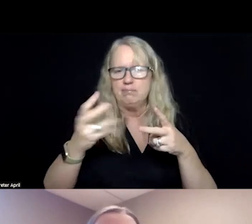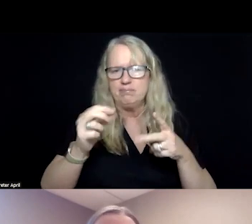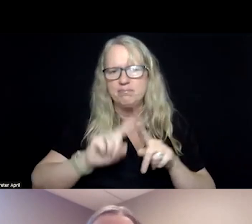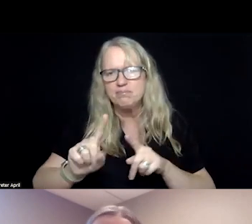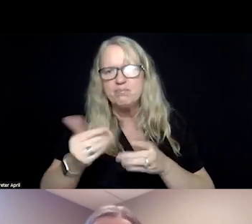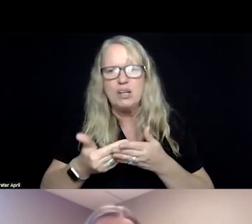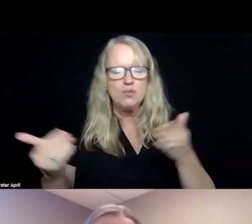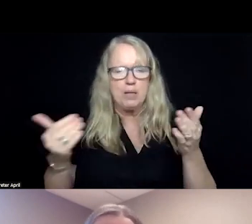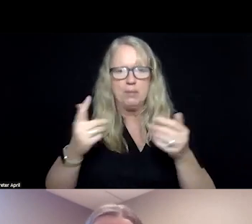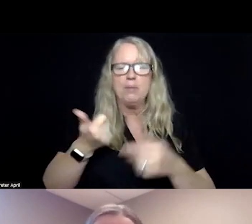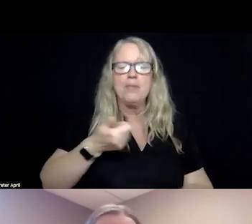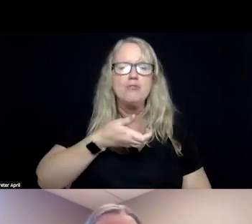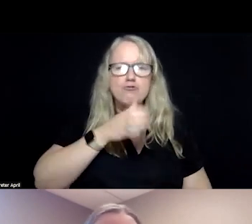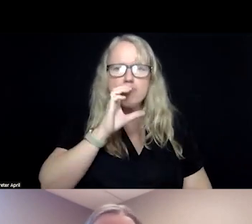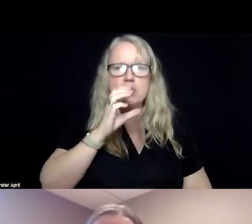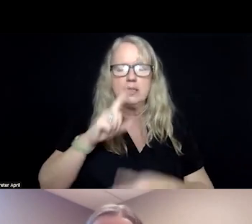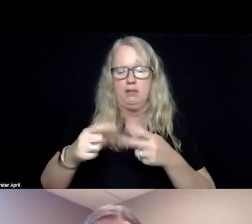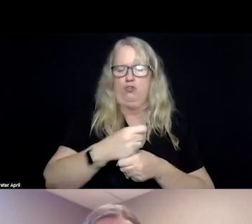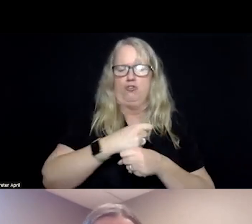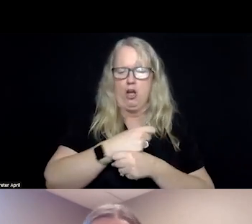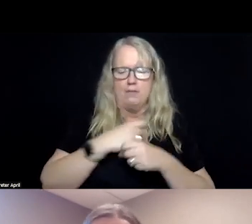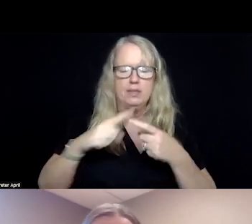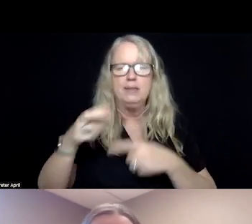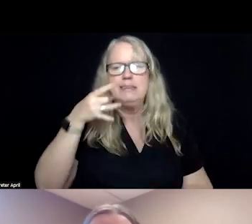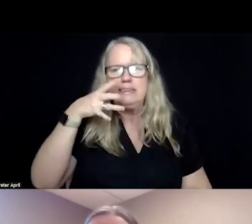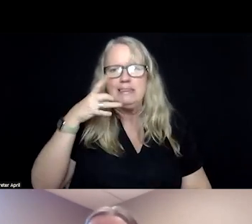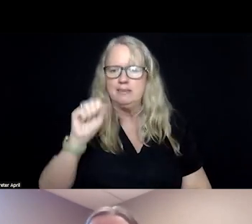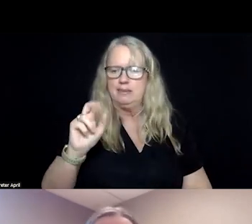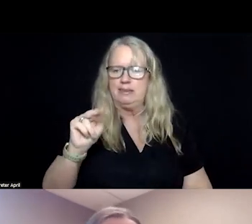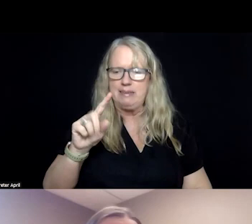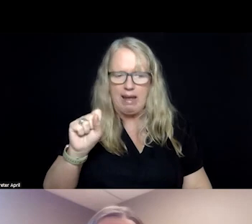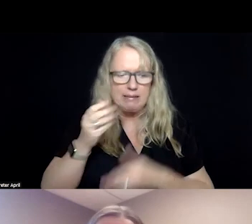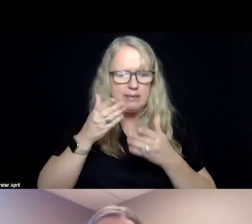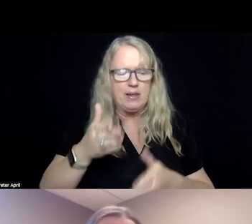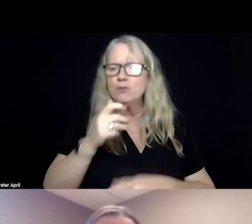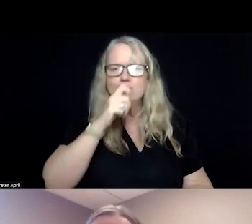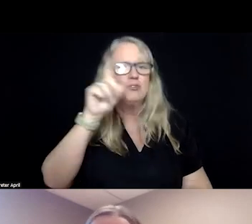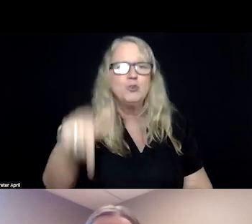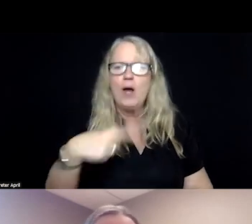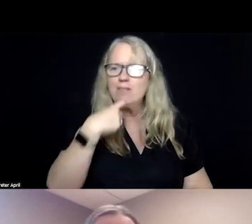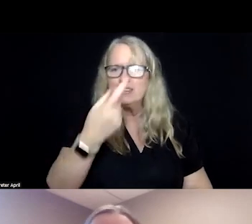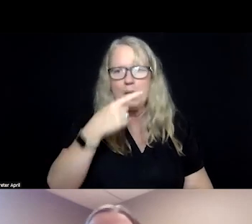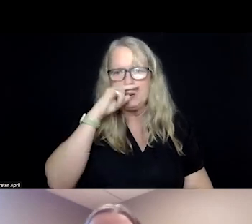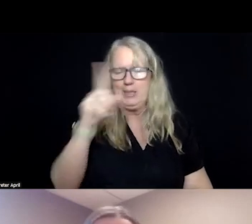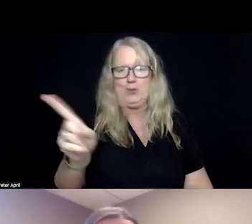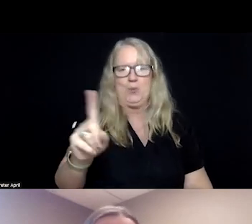TODAY THERE IS A COFFEE MAKER AND SNACKS ALWAYS STOCKED. YOU DON'T HAVE TO TELL THE KIDS WHERE THEY ARE. THEY KNOW WHERE TO